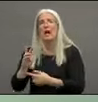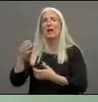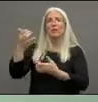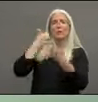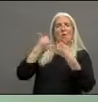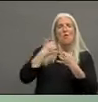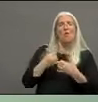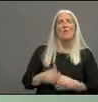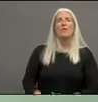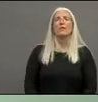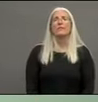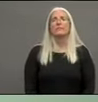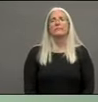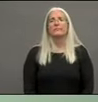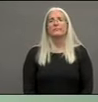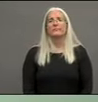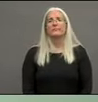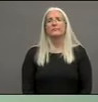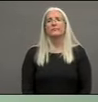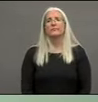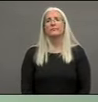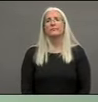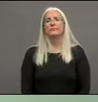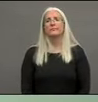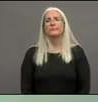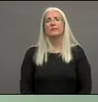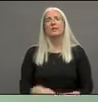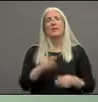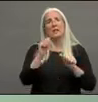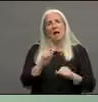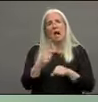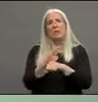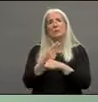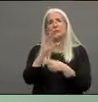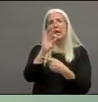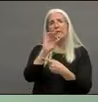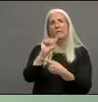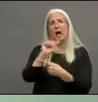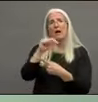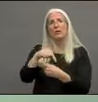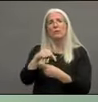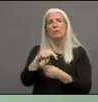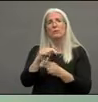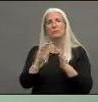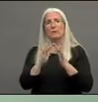center, and through the FAQ website. Those questions are important we are working